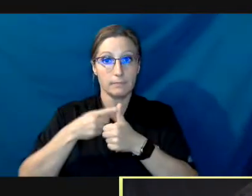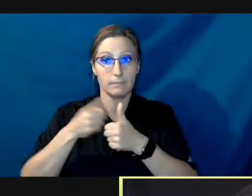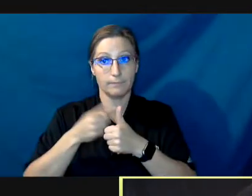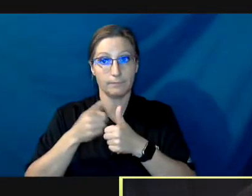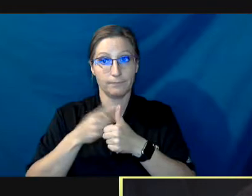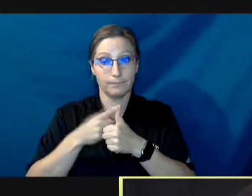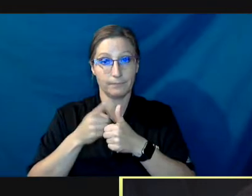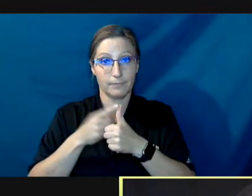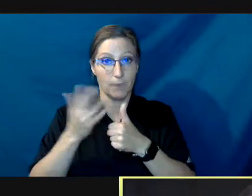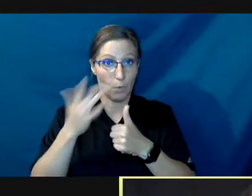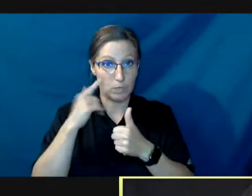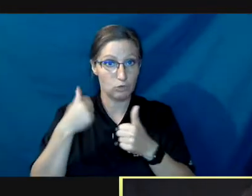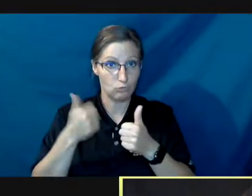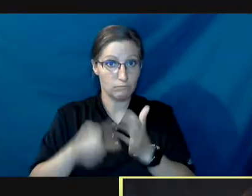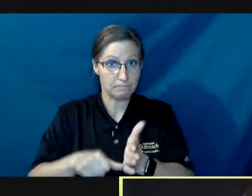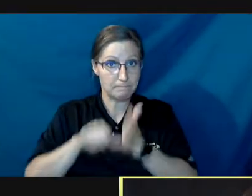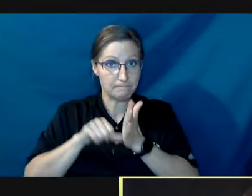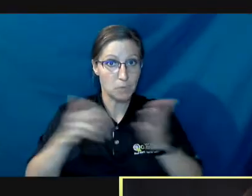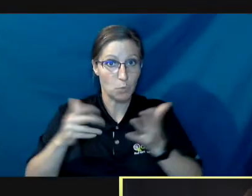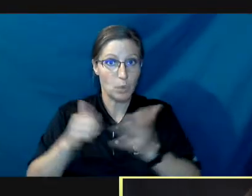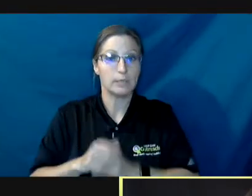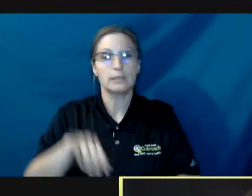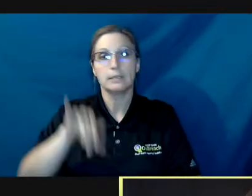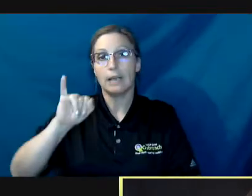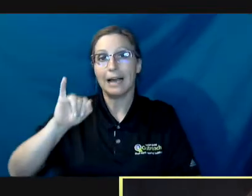is the IEP team membership.